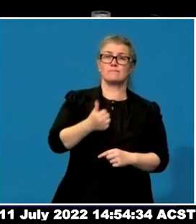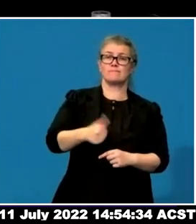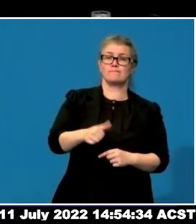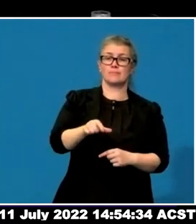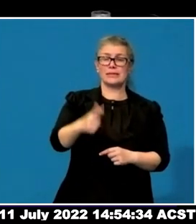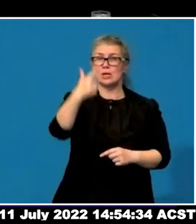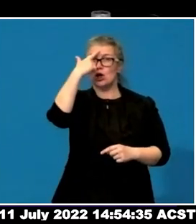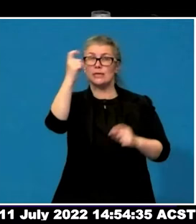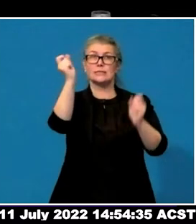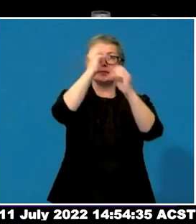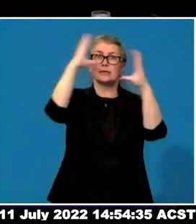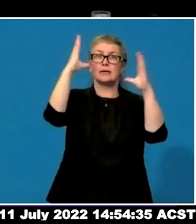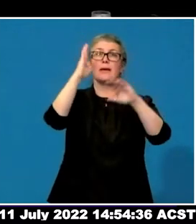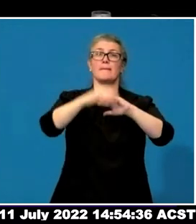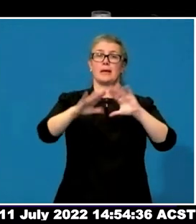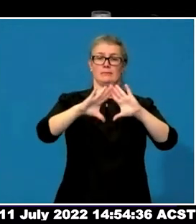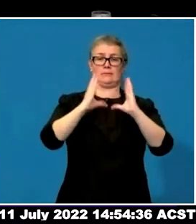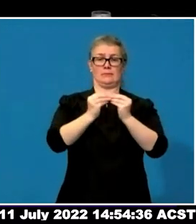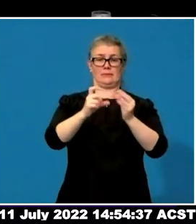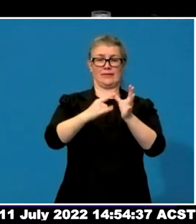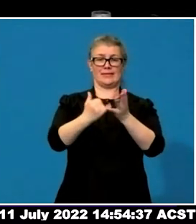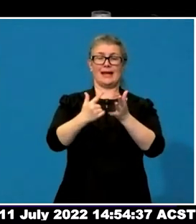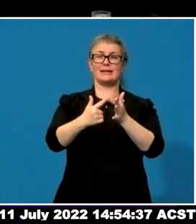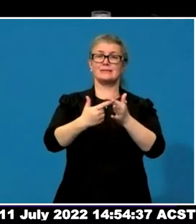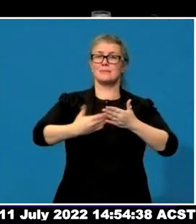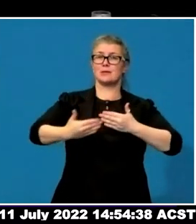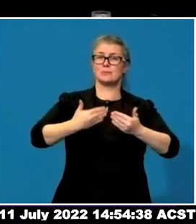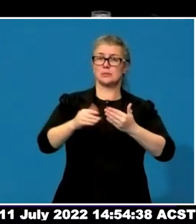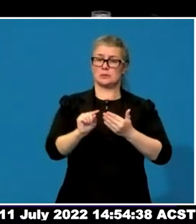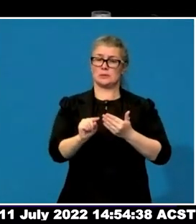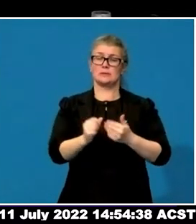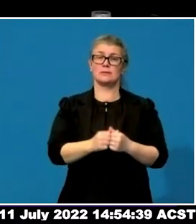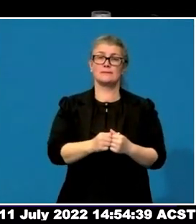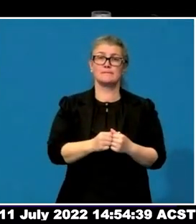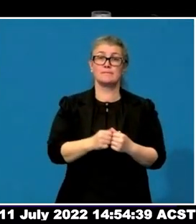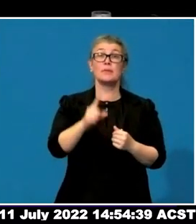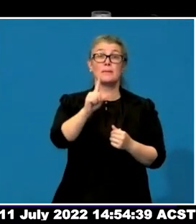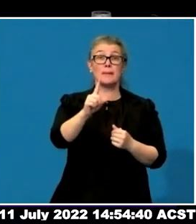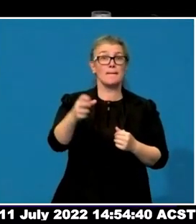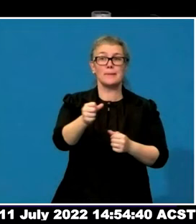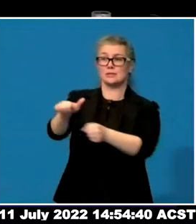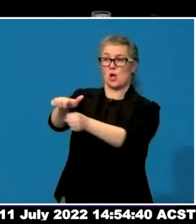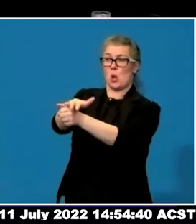case management, because that has to be local for it to be effective.